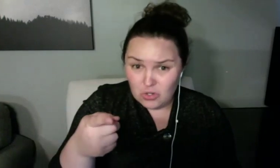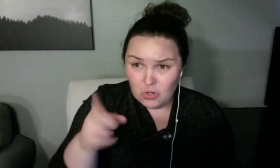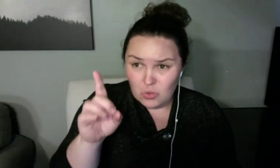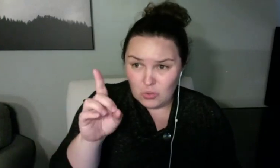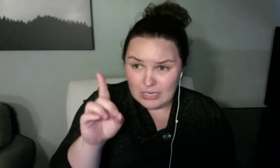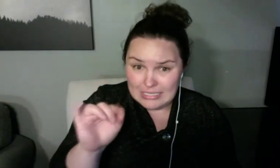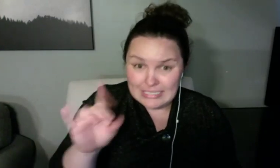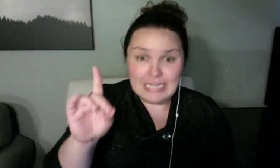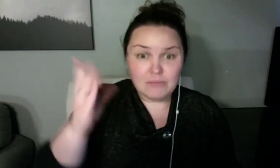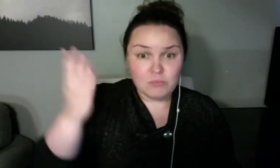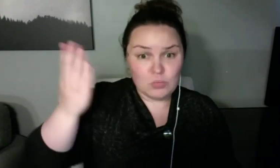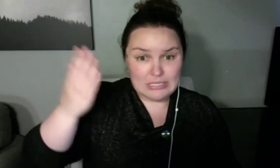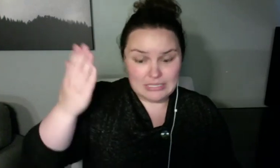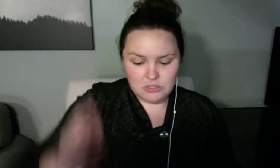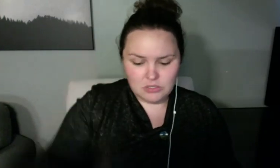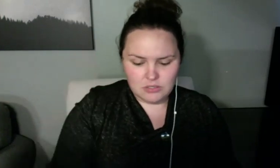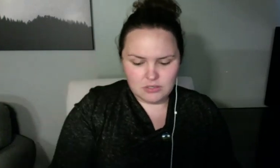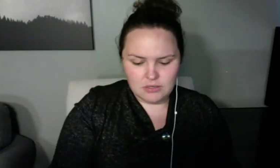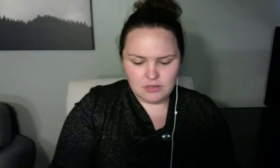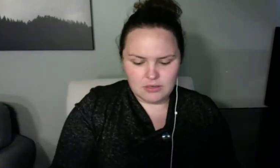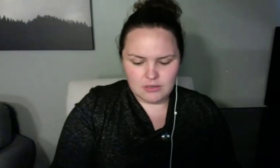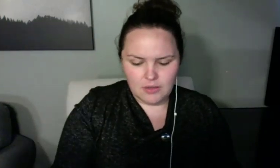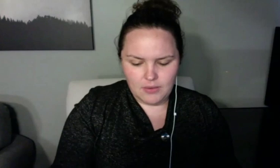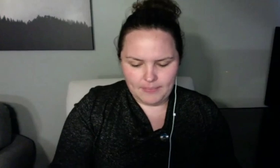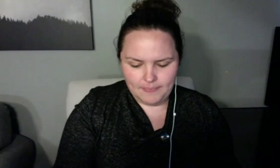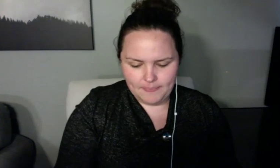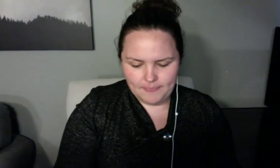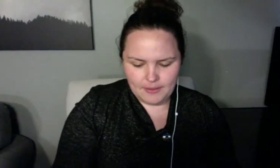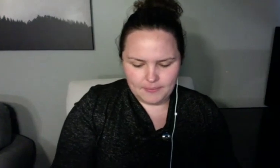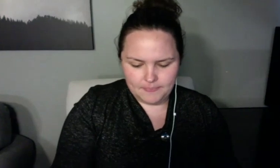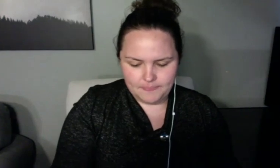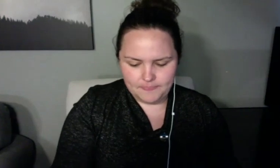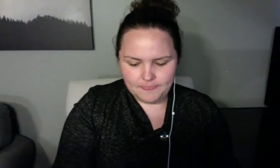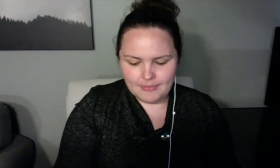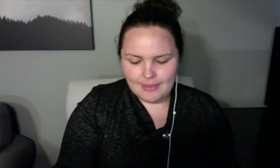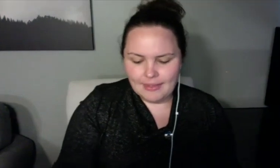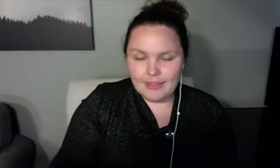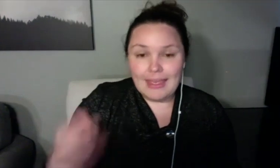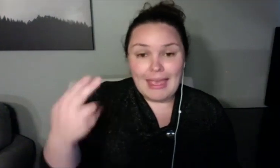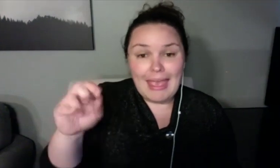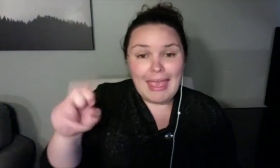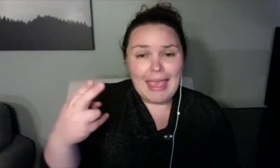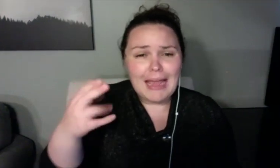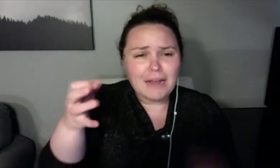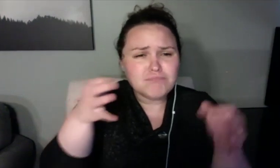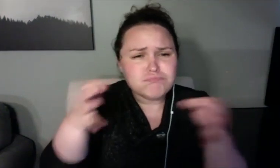on how she has become a much more confident person.